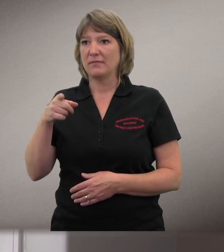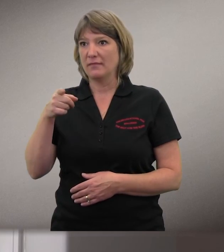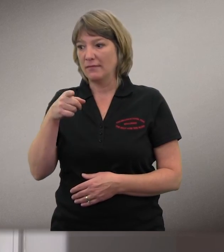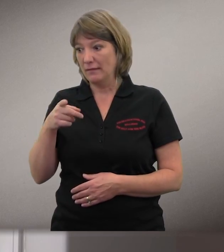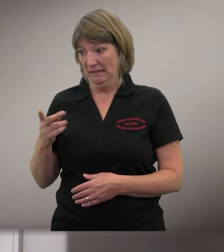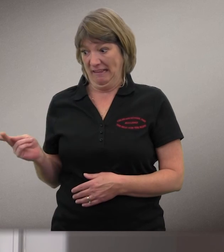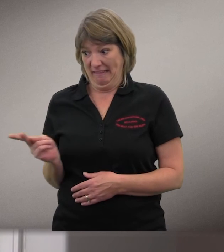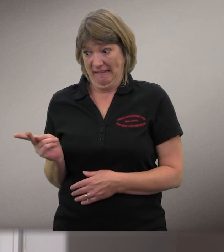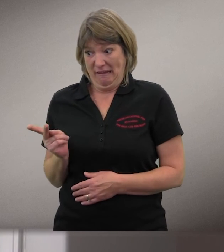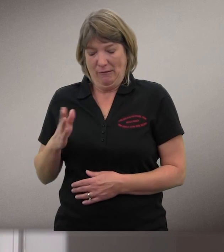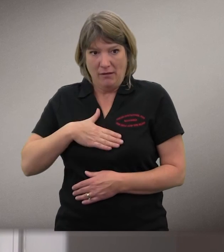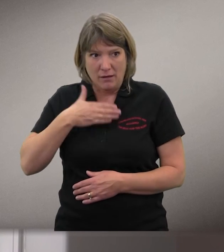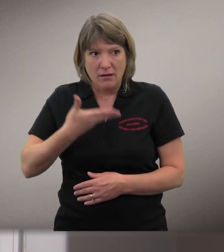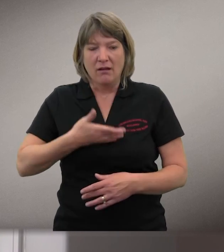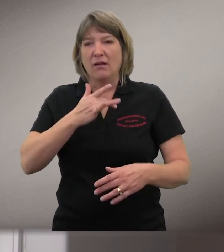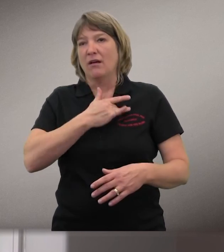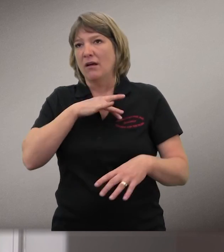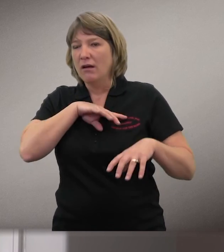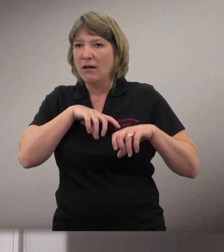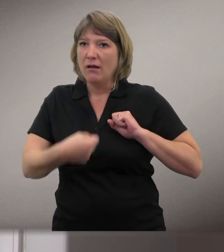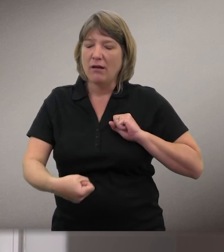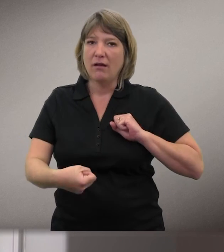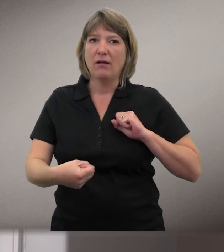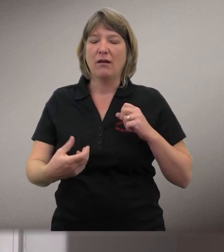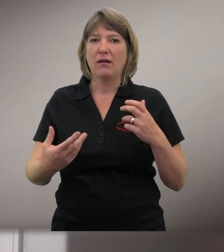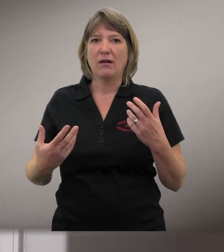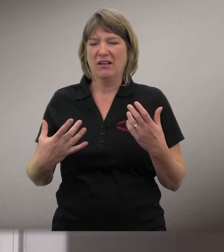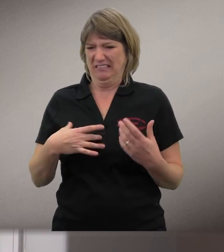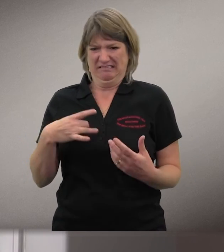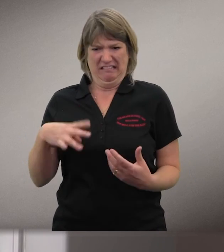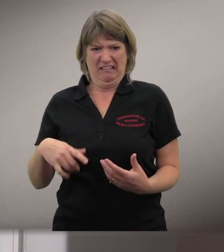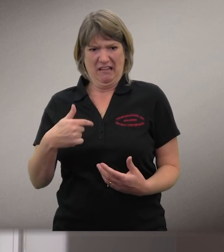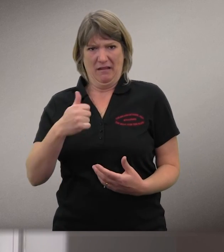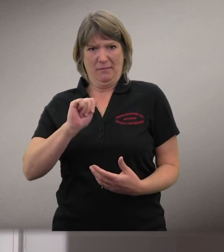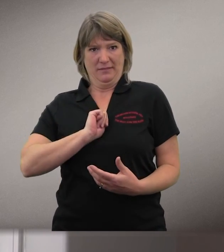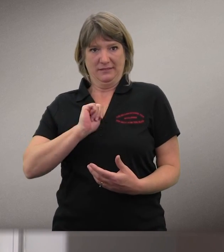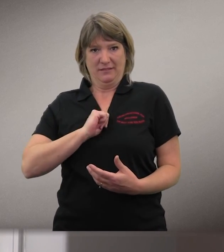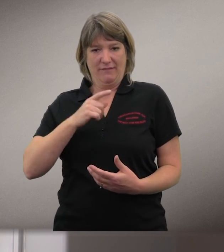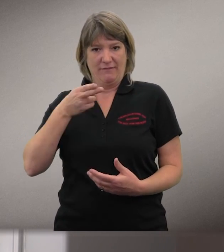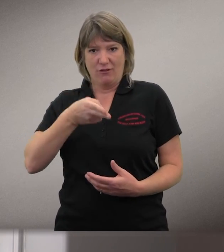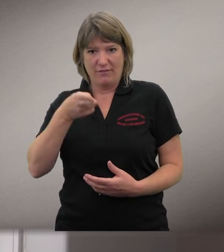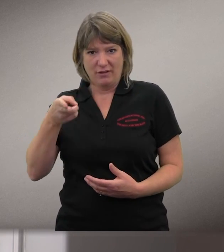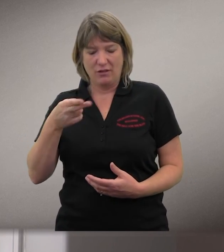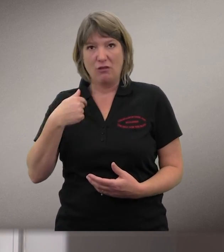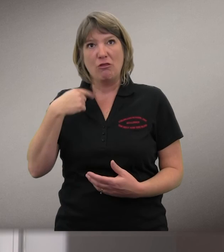They were upset. They were devastated. They didn't like the idea that I was hard of hearing.